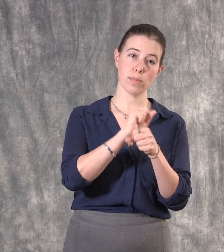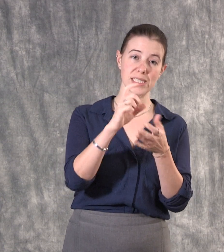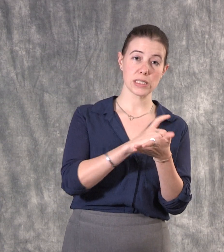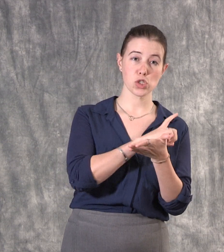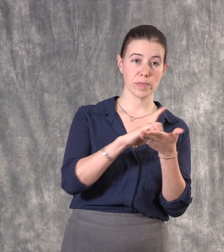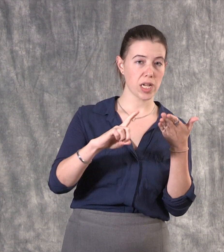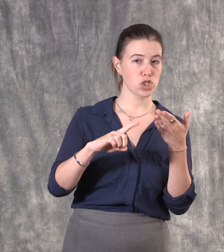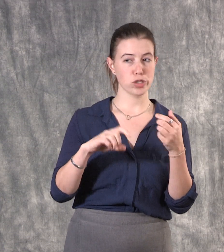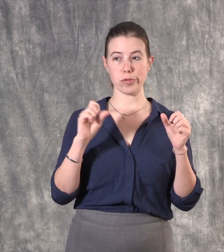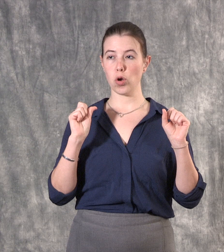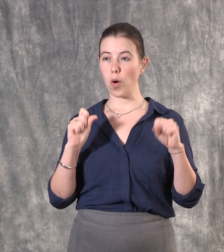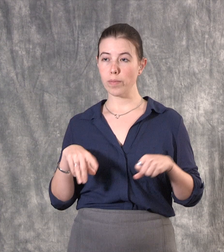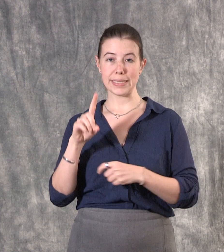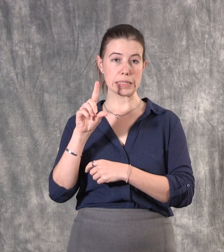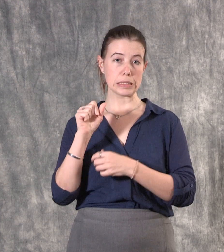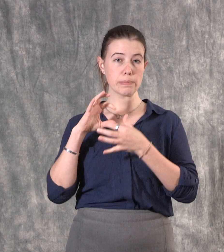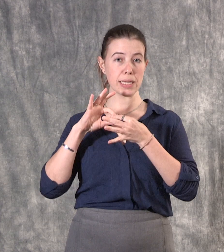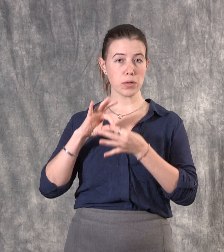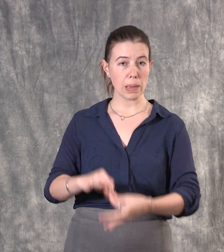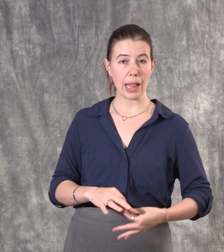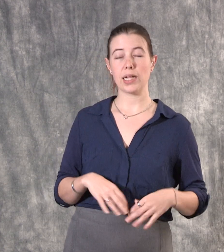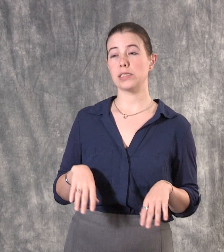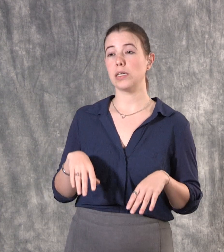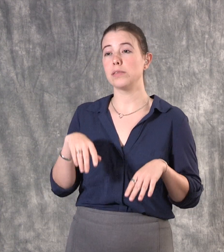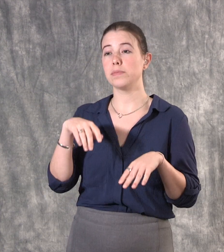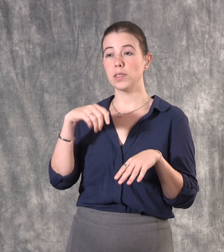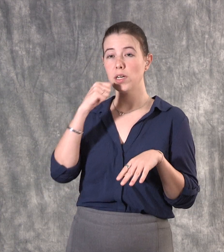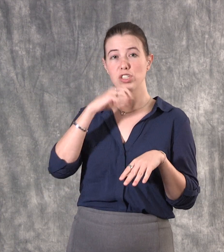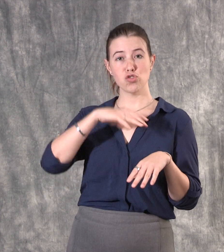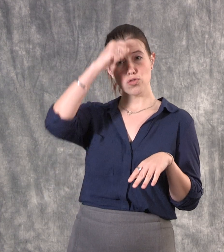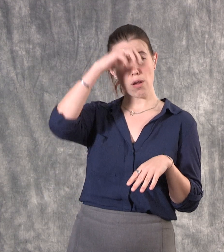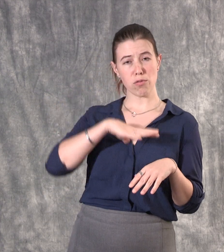employment discrimination. It could be disability related, gender